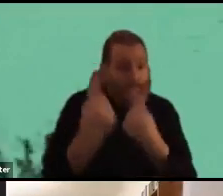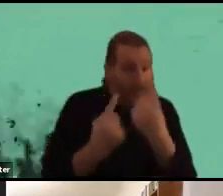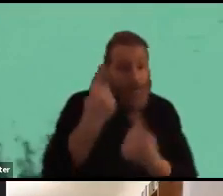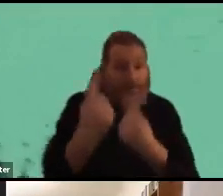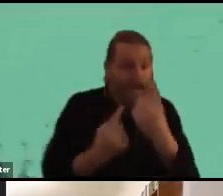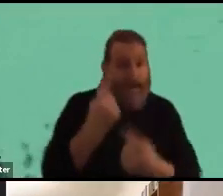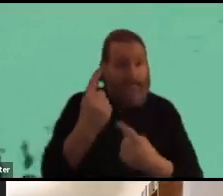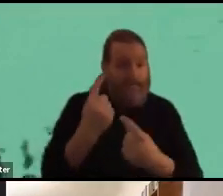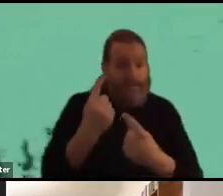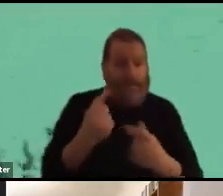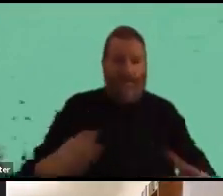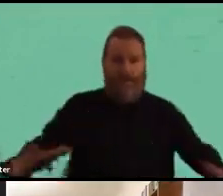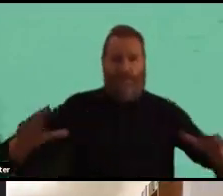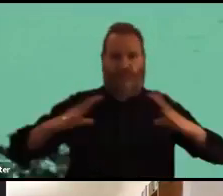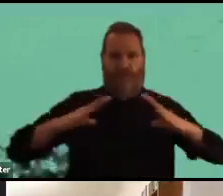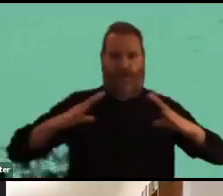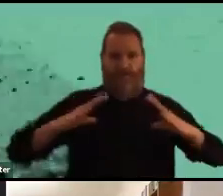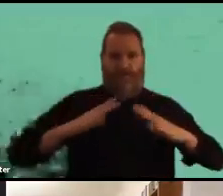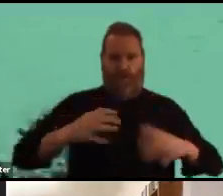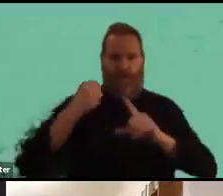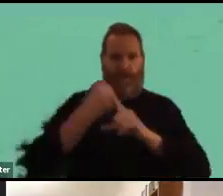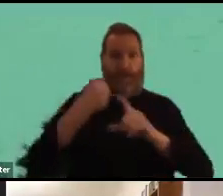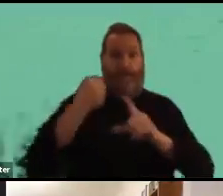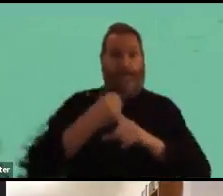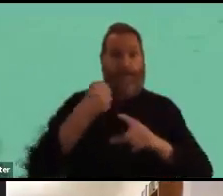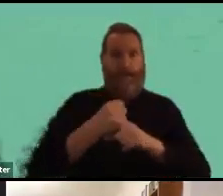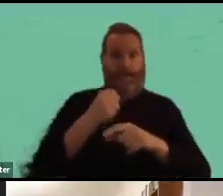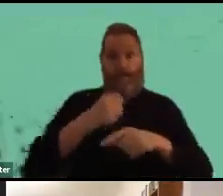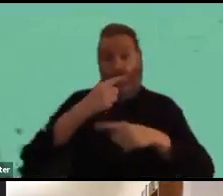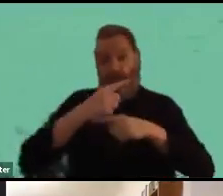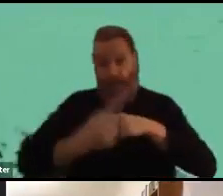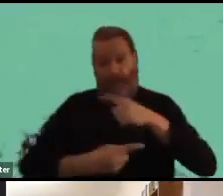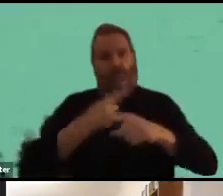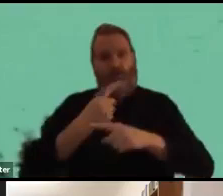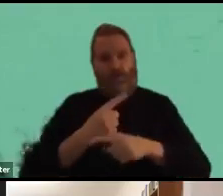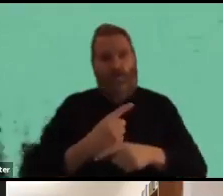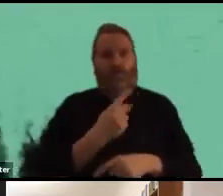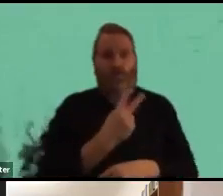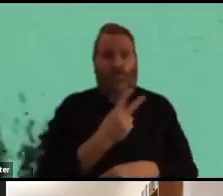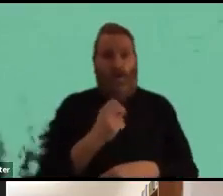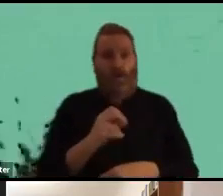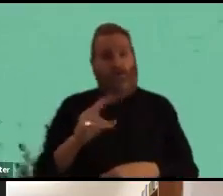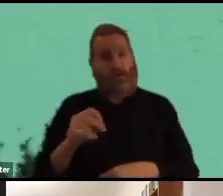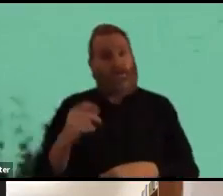ready for the campaign that we know is ahead of us coming into the new year so thanks for your time